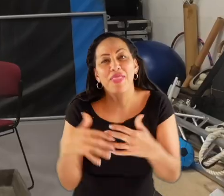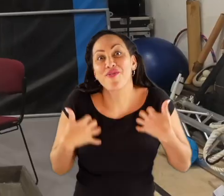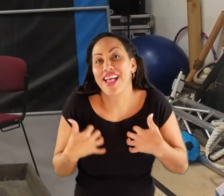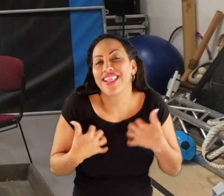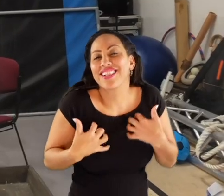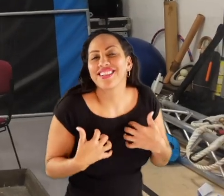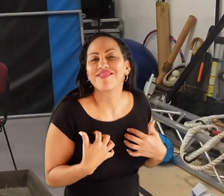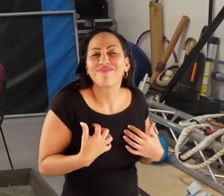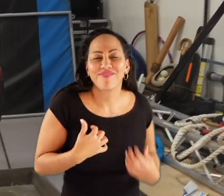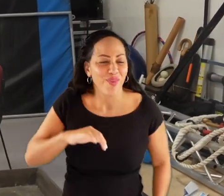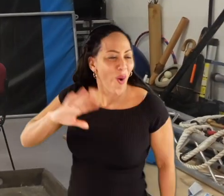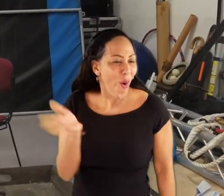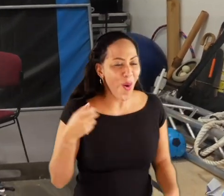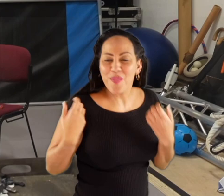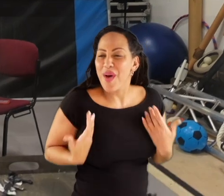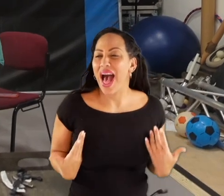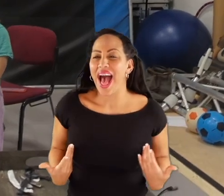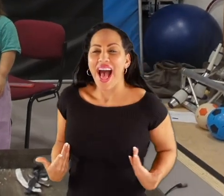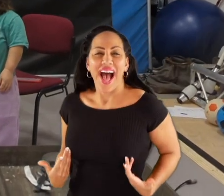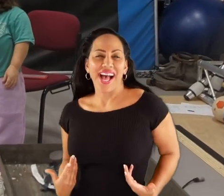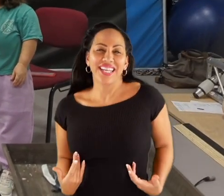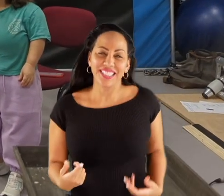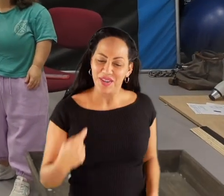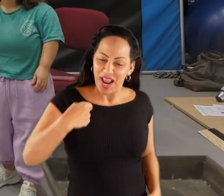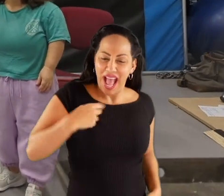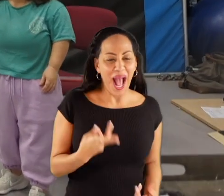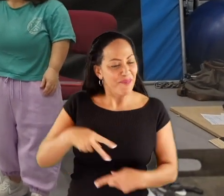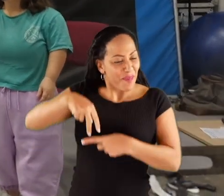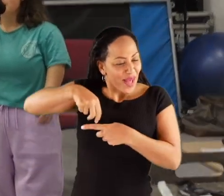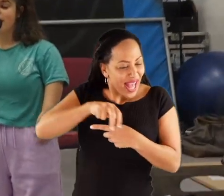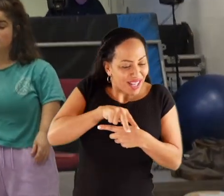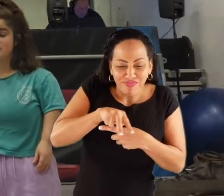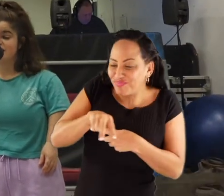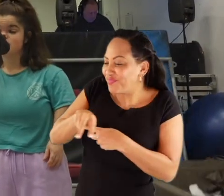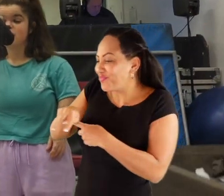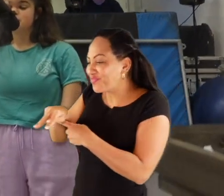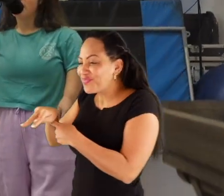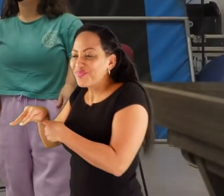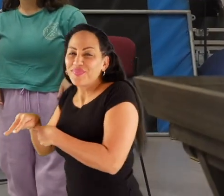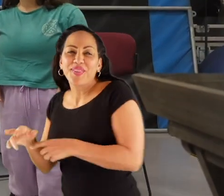It's all mine when I'm up here My special this my special gift